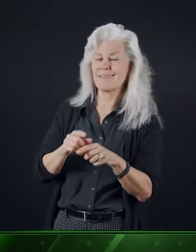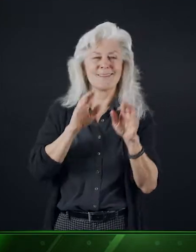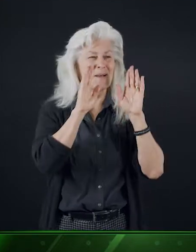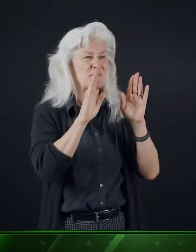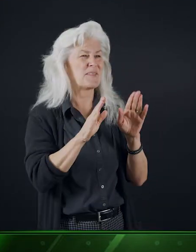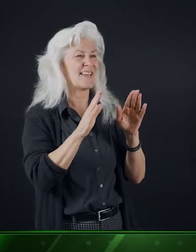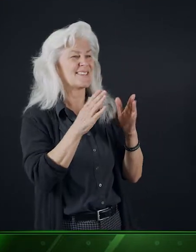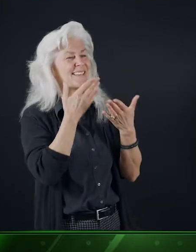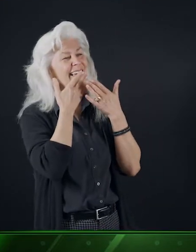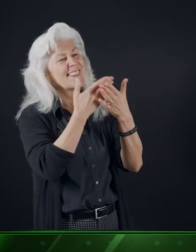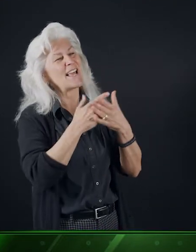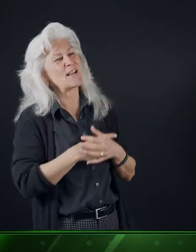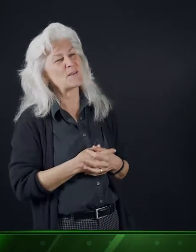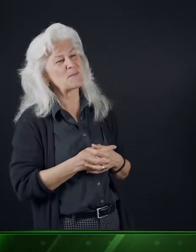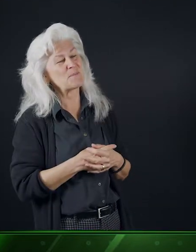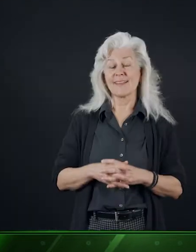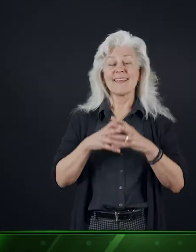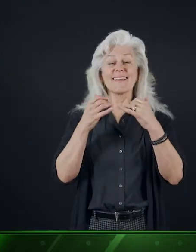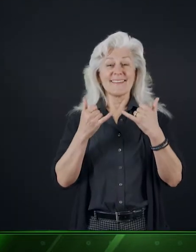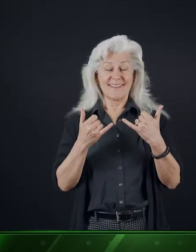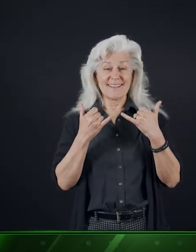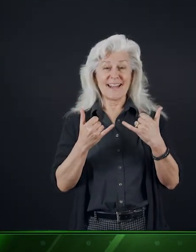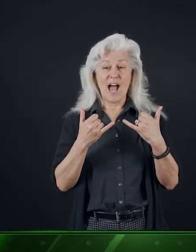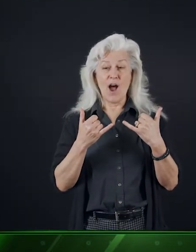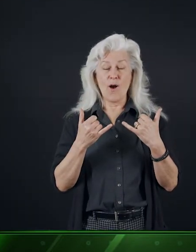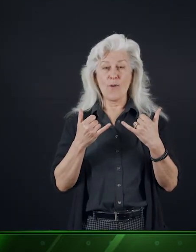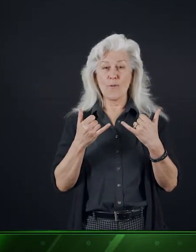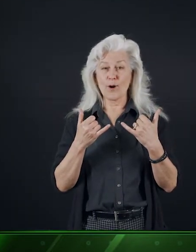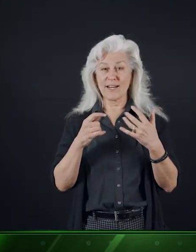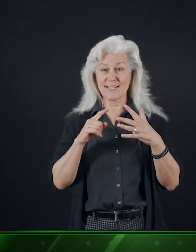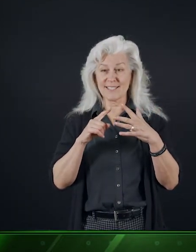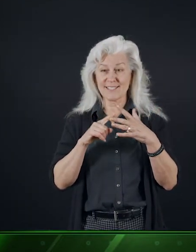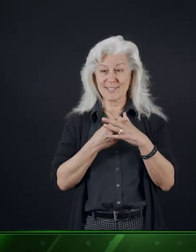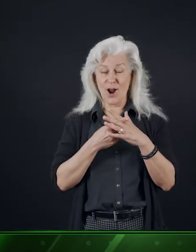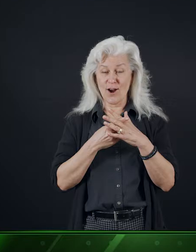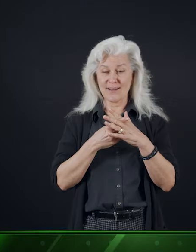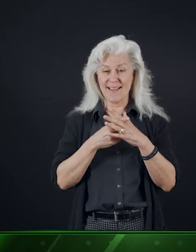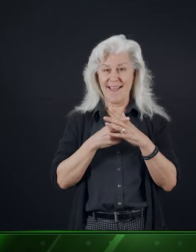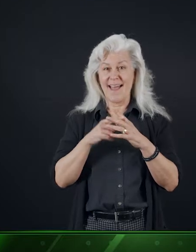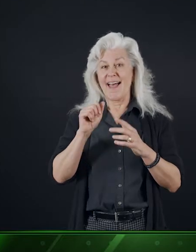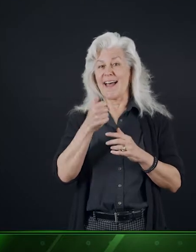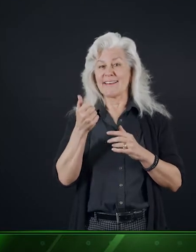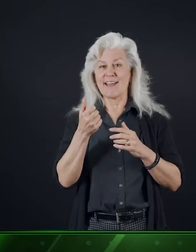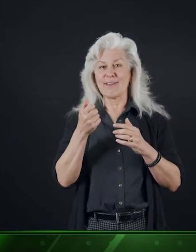Now, let's dive into another exciting accessibility journey with the Sea of Thieves team.